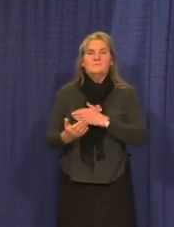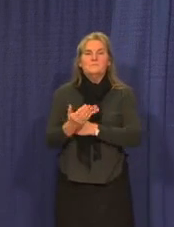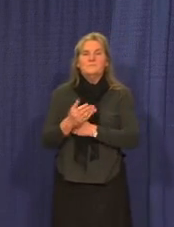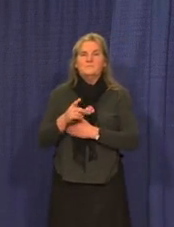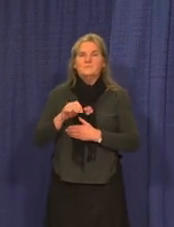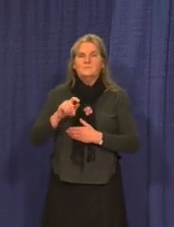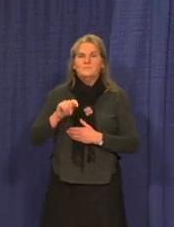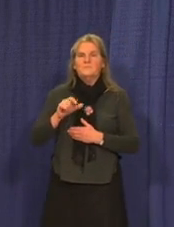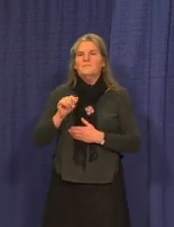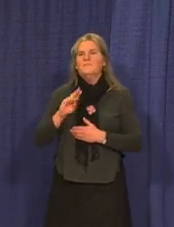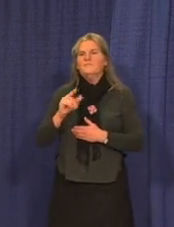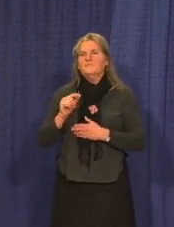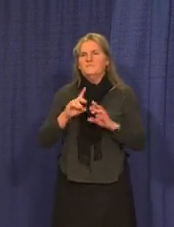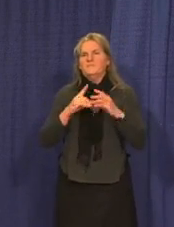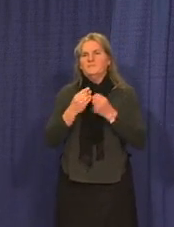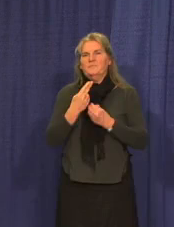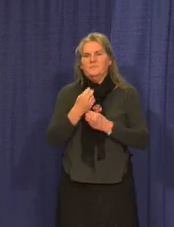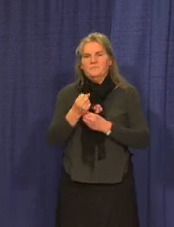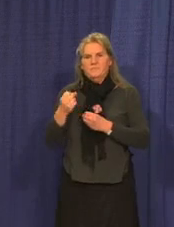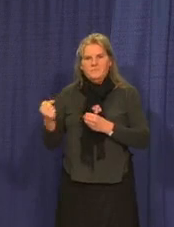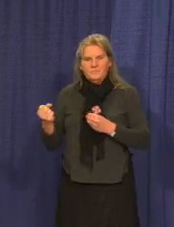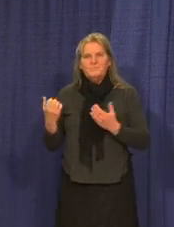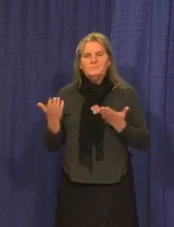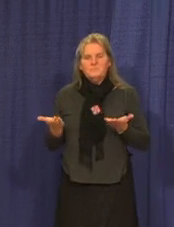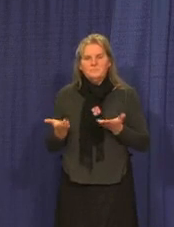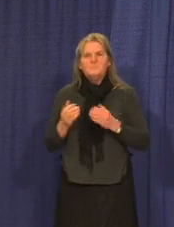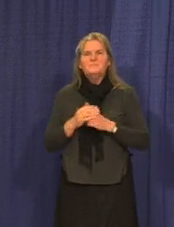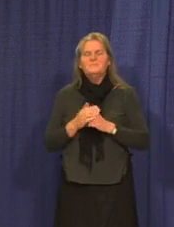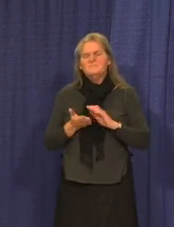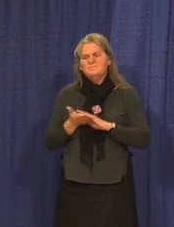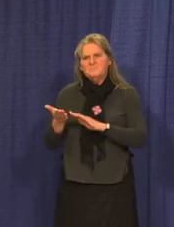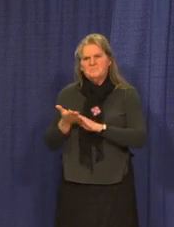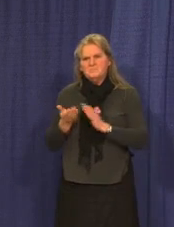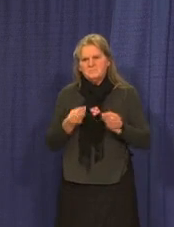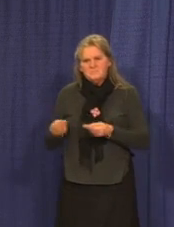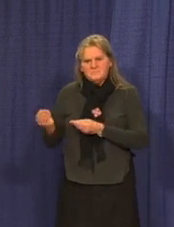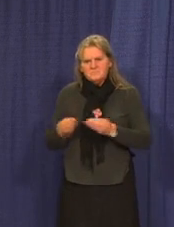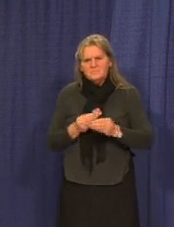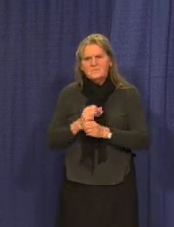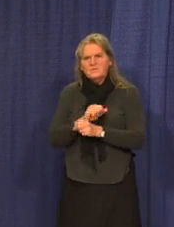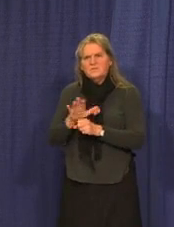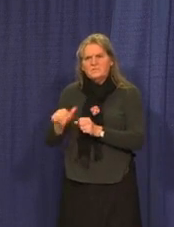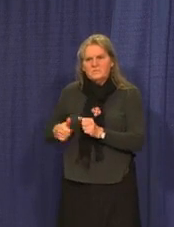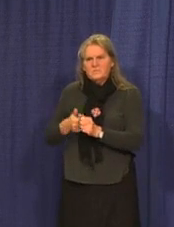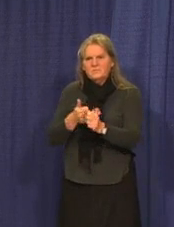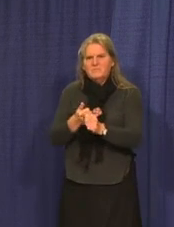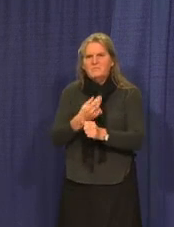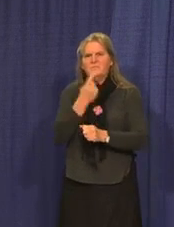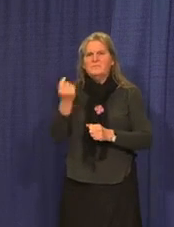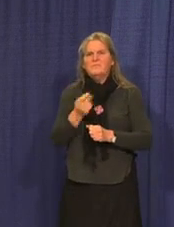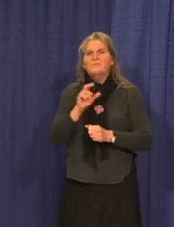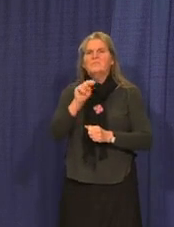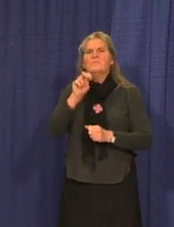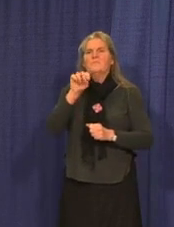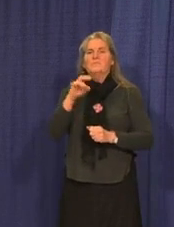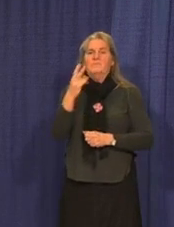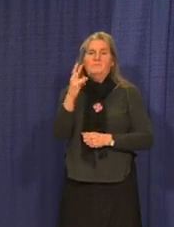Pat: Good morning. I am Pat Living with the department of health in social services and moderator for the COVID-19 opted for Tuesday,